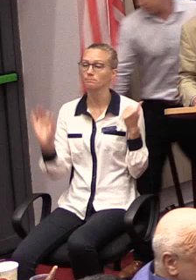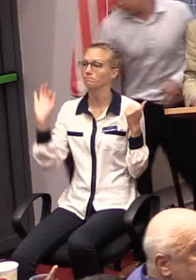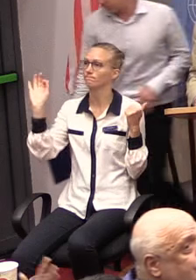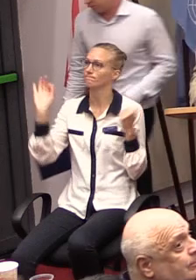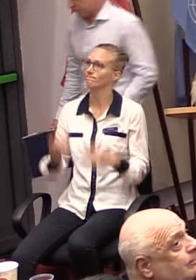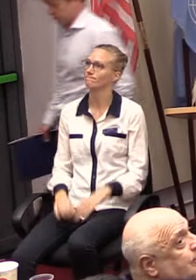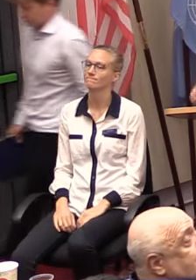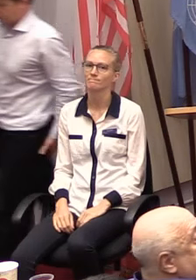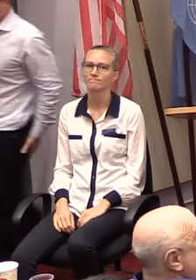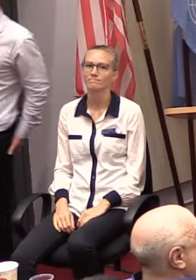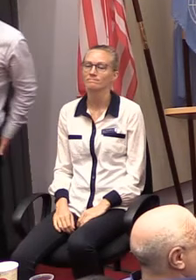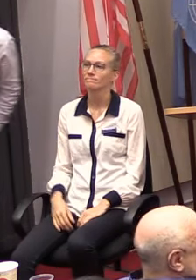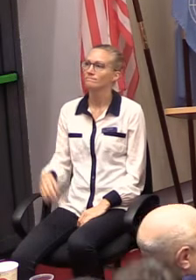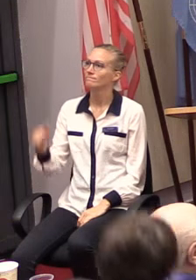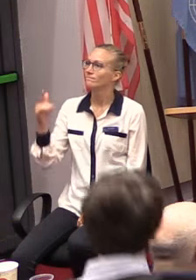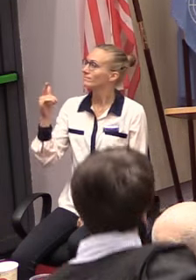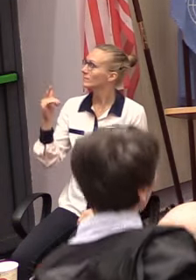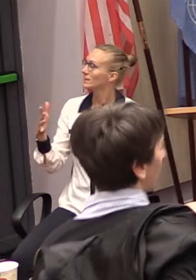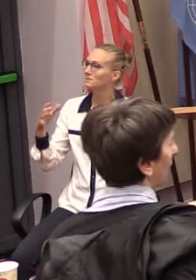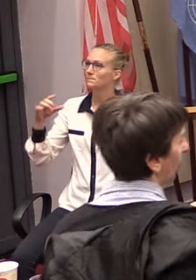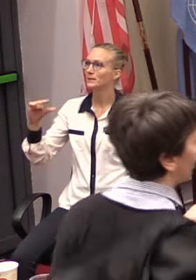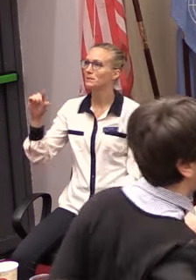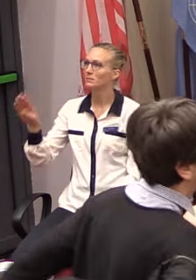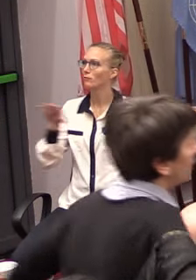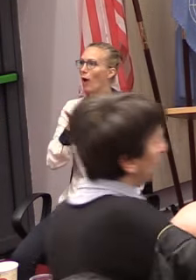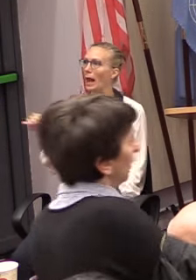Thank you JB for the practicalities, stuff that I always forget.